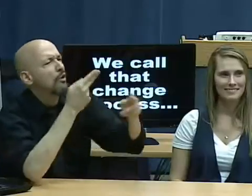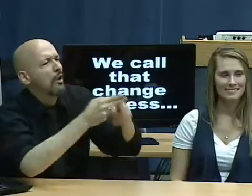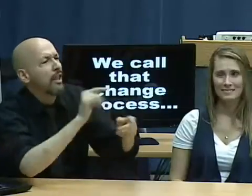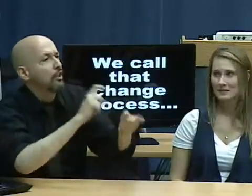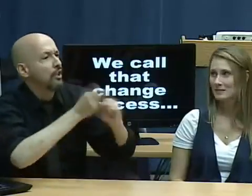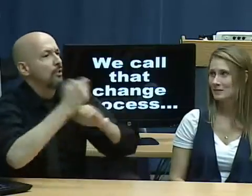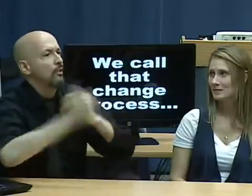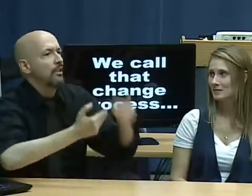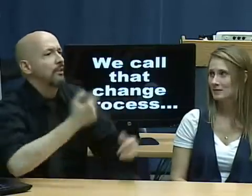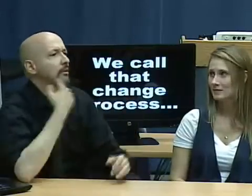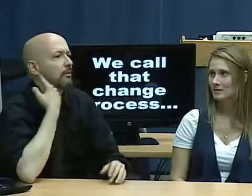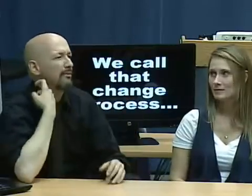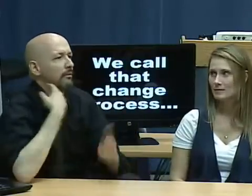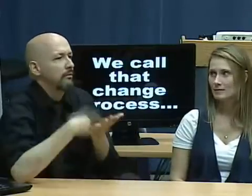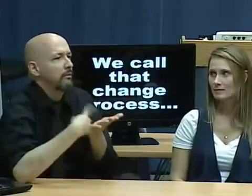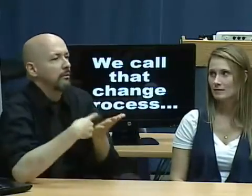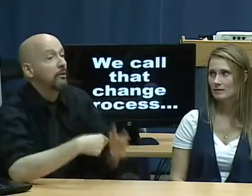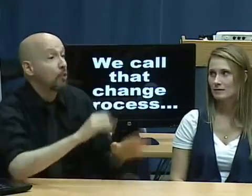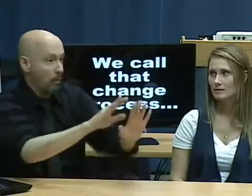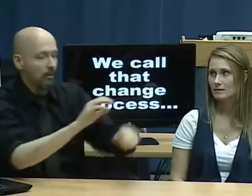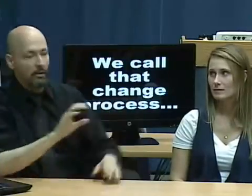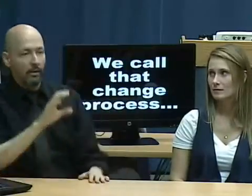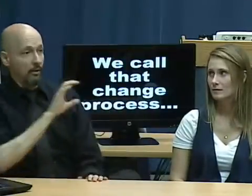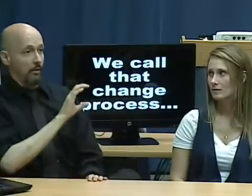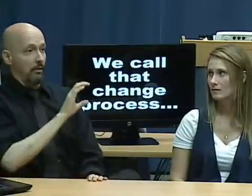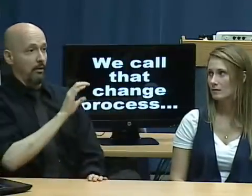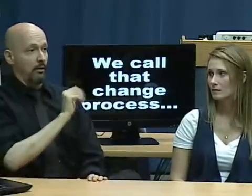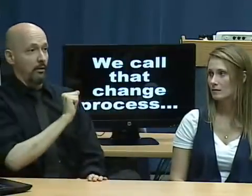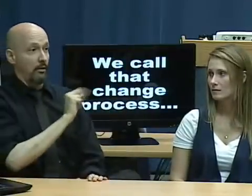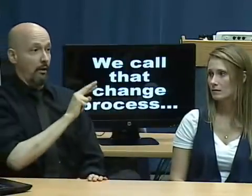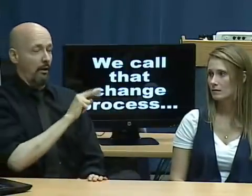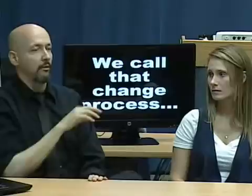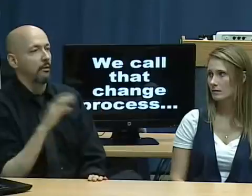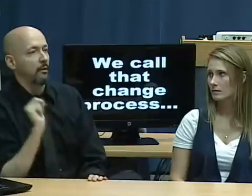OK. What's that change called? We discussed it recently. C-A-R vs. #CAR